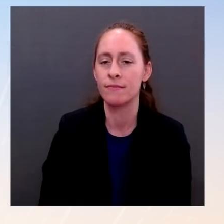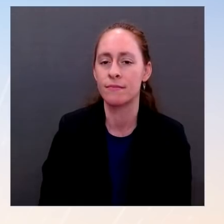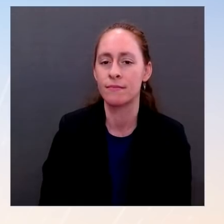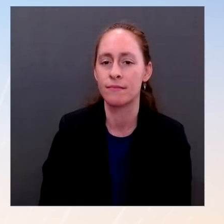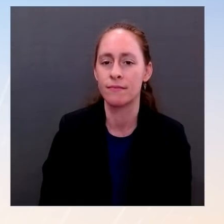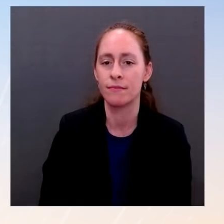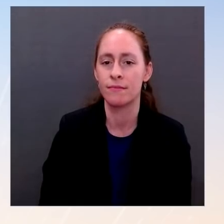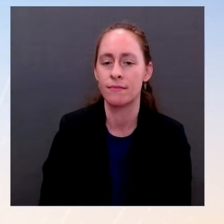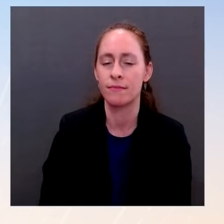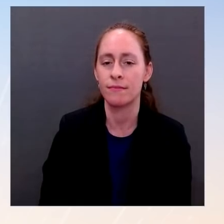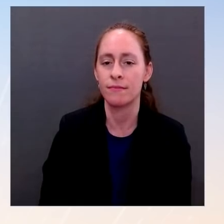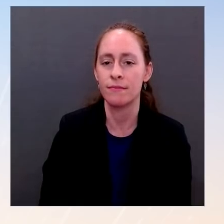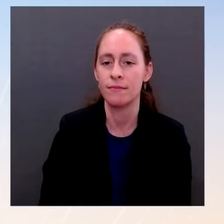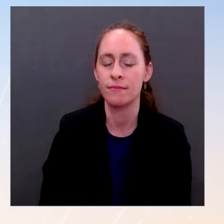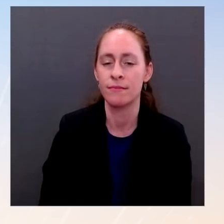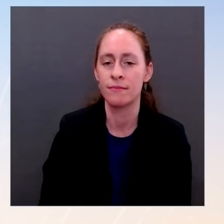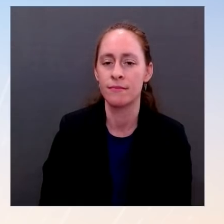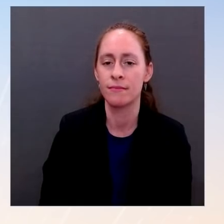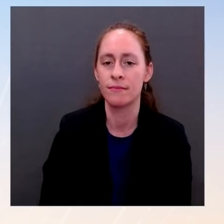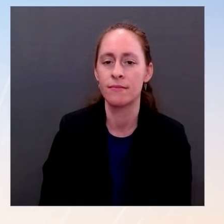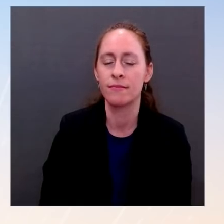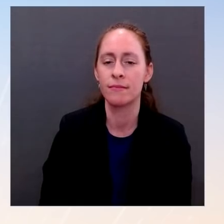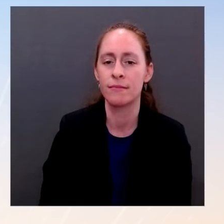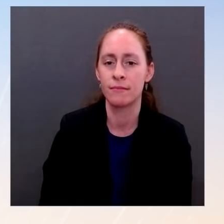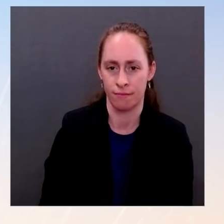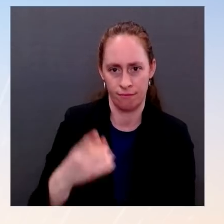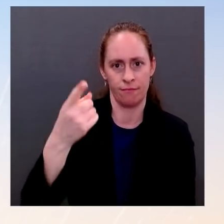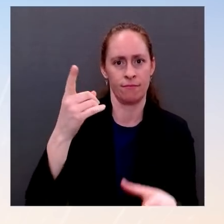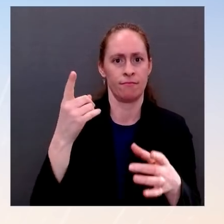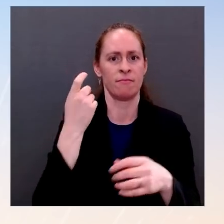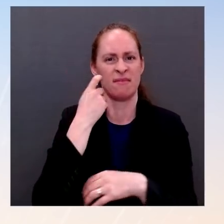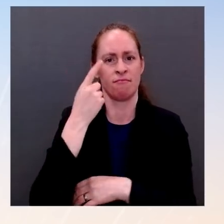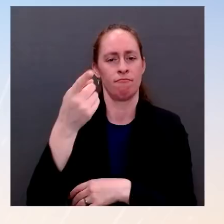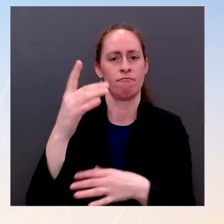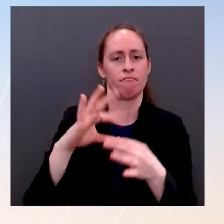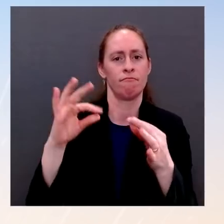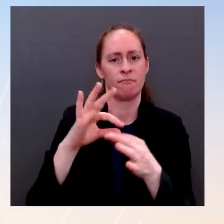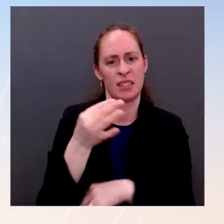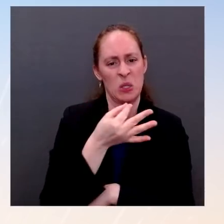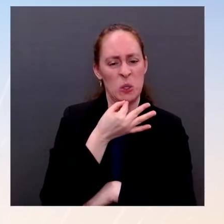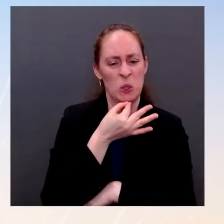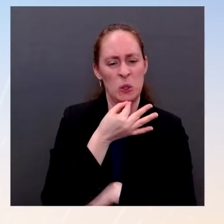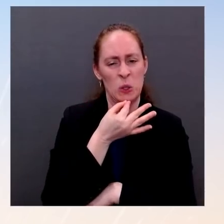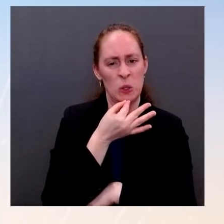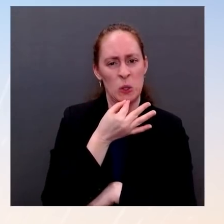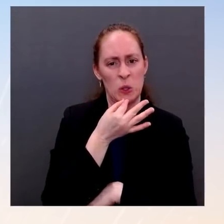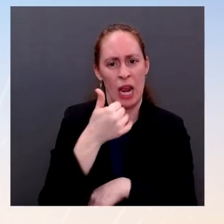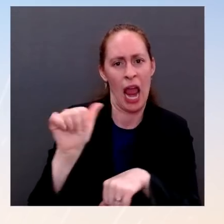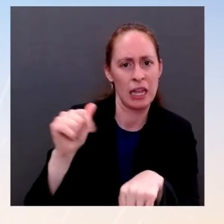Is that because you're trying to second guess Vladimir Putin all the time, or were you closer to the escalation at one point?